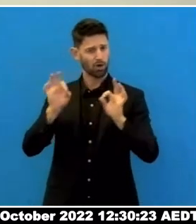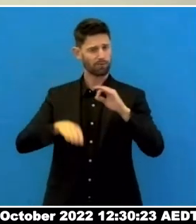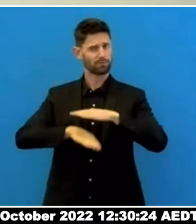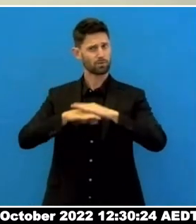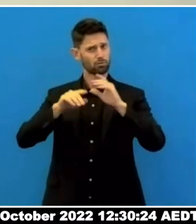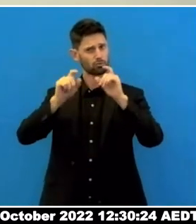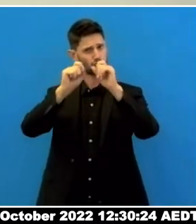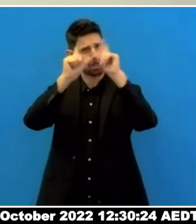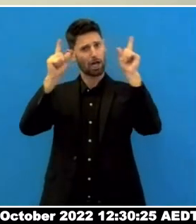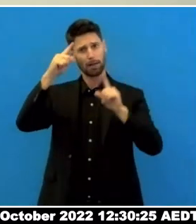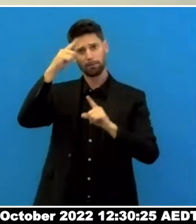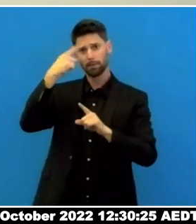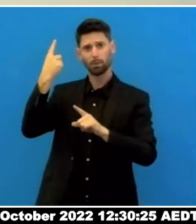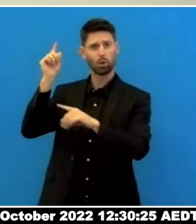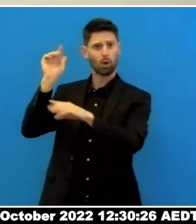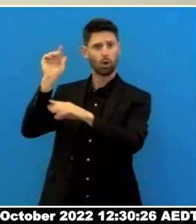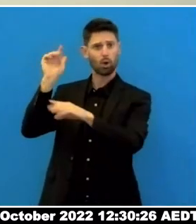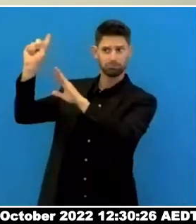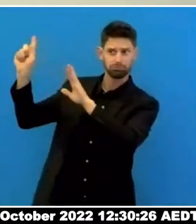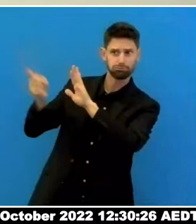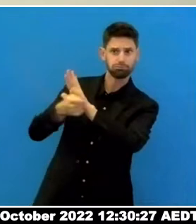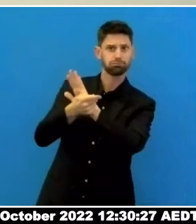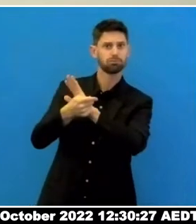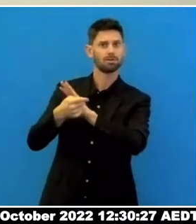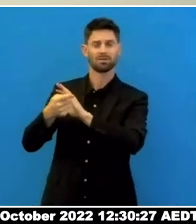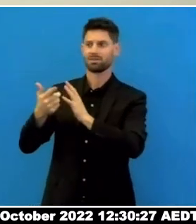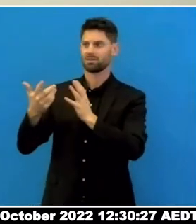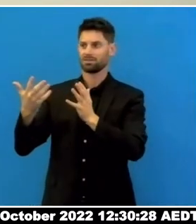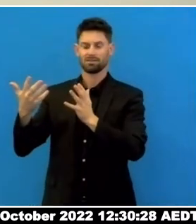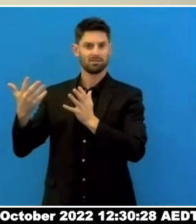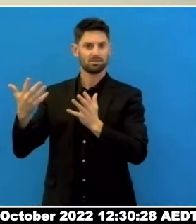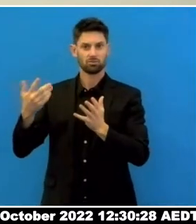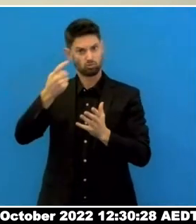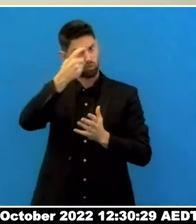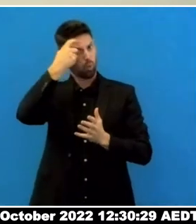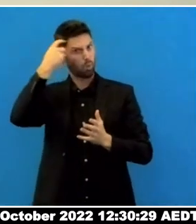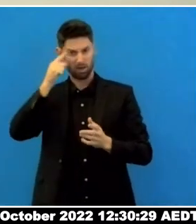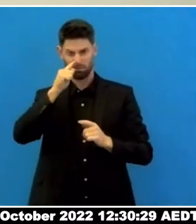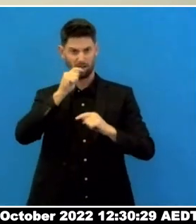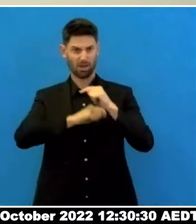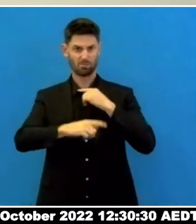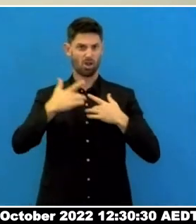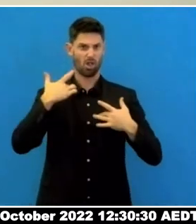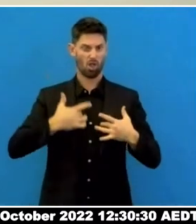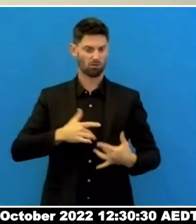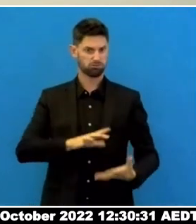and how it manifests in people's lives if left unacknowledged or untreated? Yes, I think it can be massively understated.